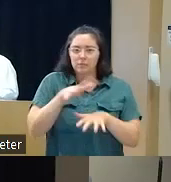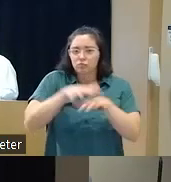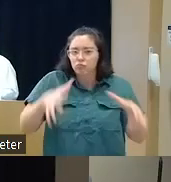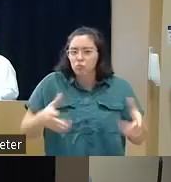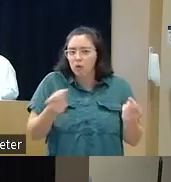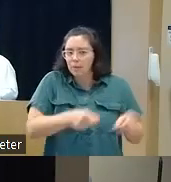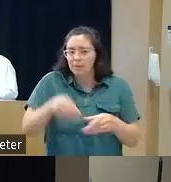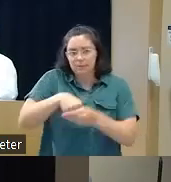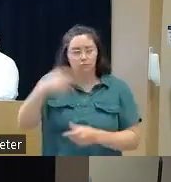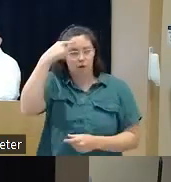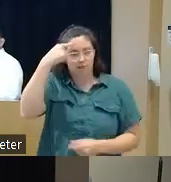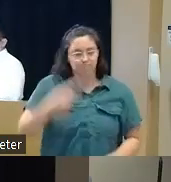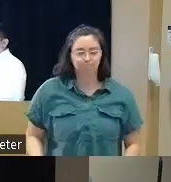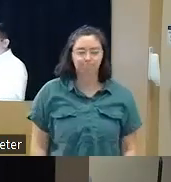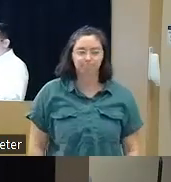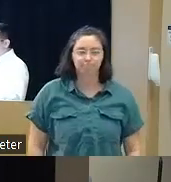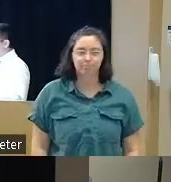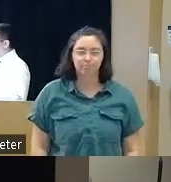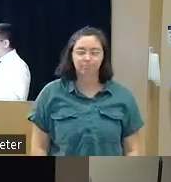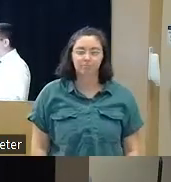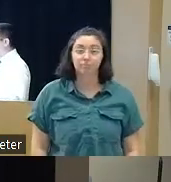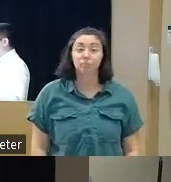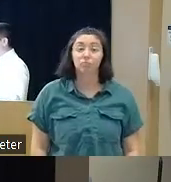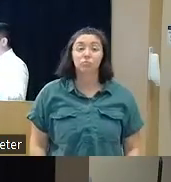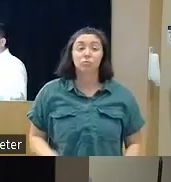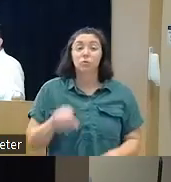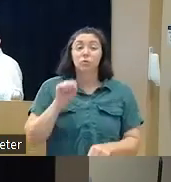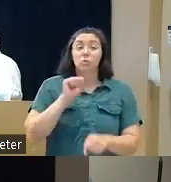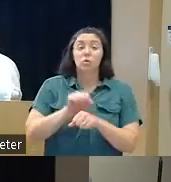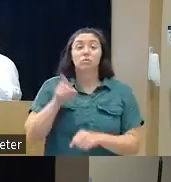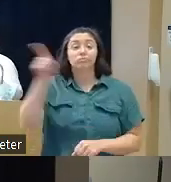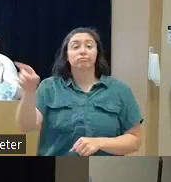brain by doing this and so there's work done by Michael Fox over our Beth Israel Deaconess